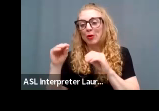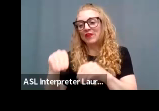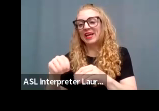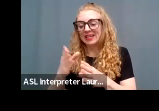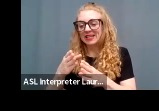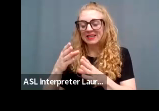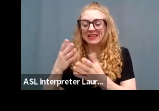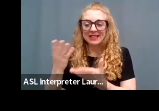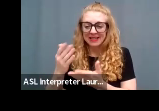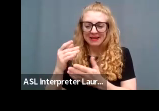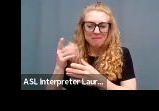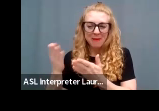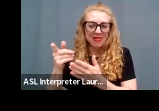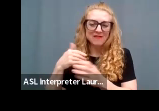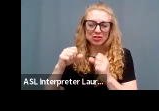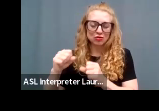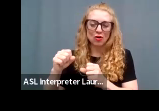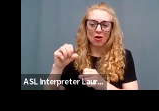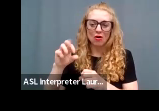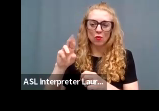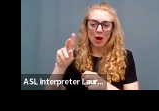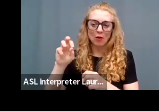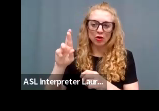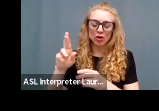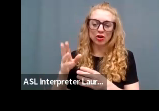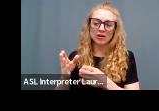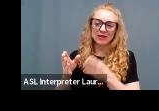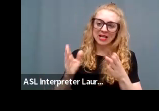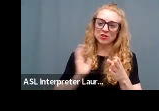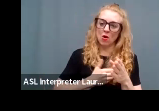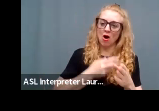know ethernet router internet reader right next to where our Hub is and it's now causing issues